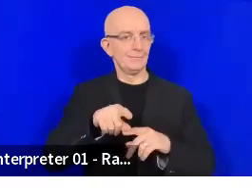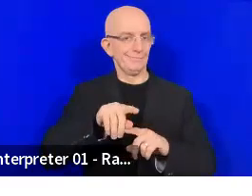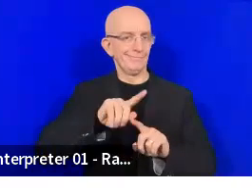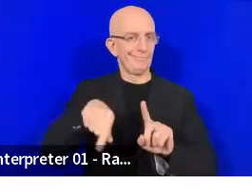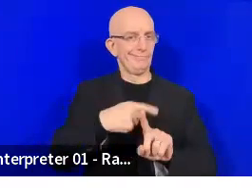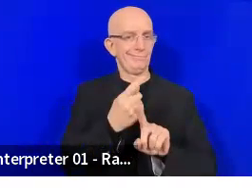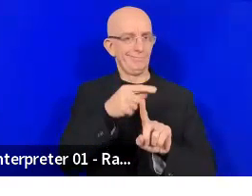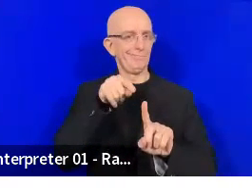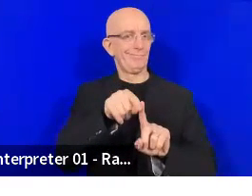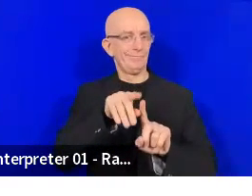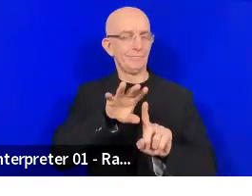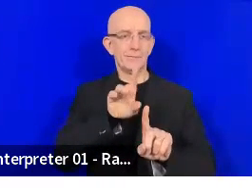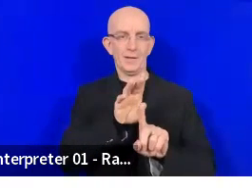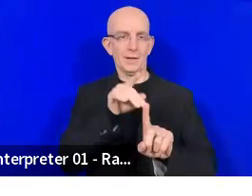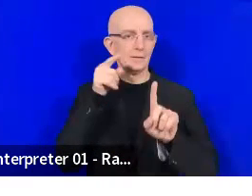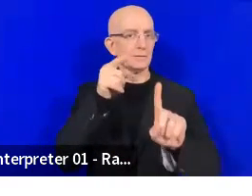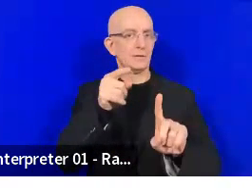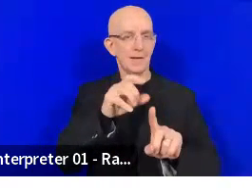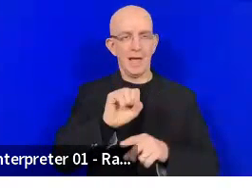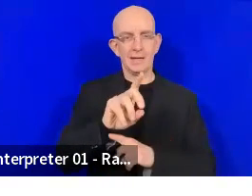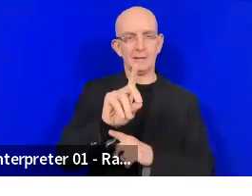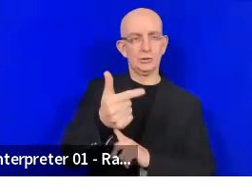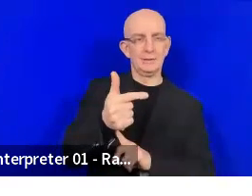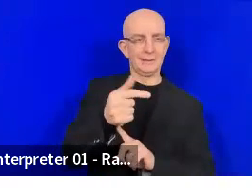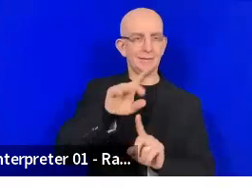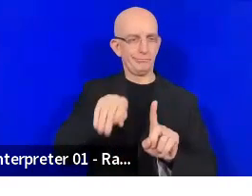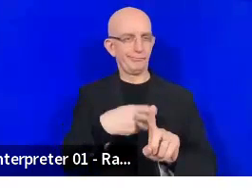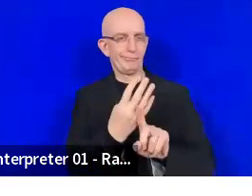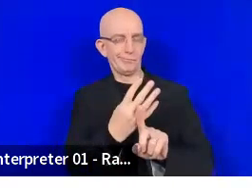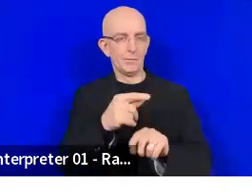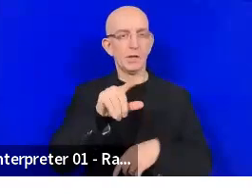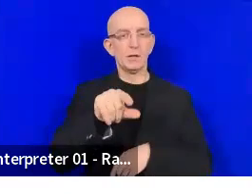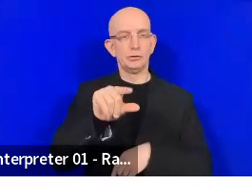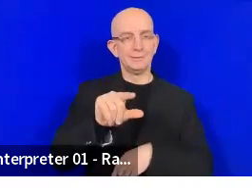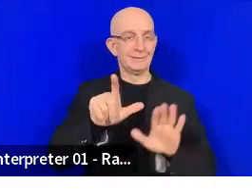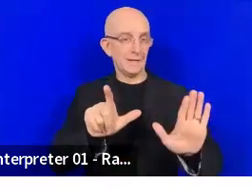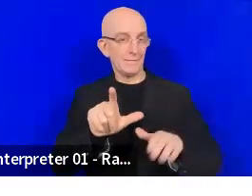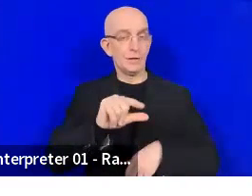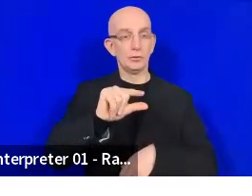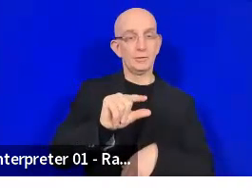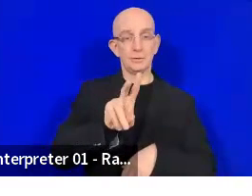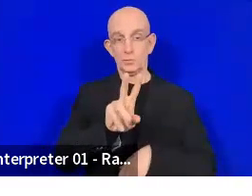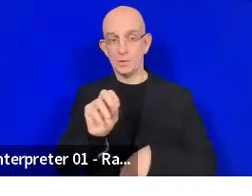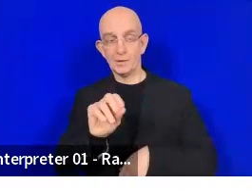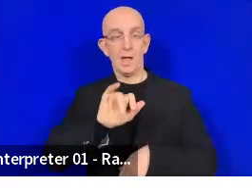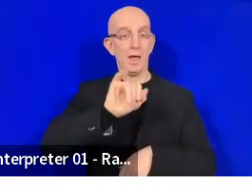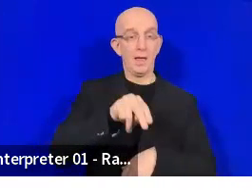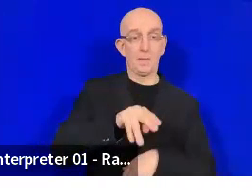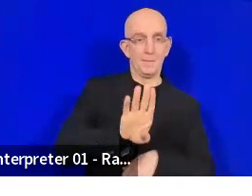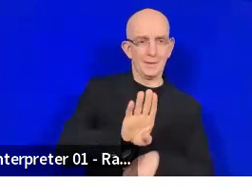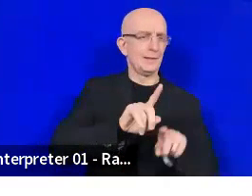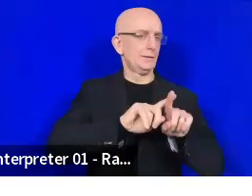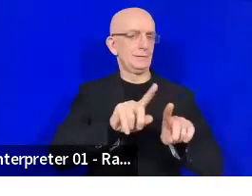One final note on why we have this sort of set of overarching asks and priority agenda